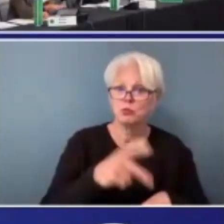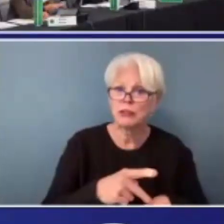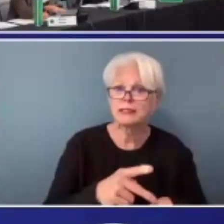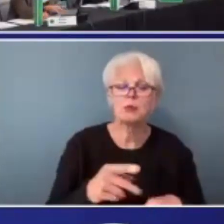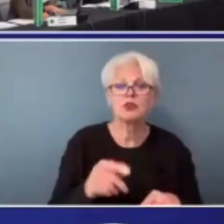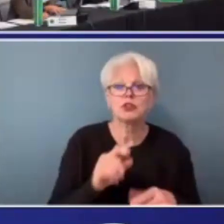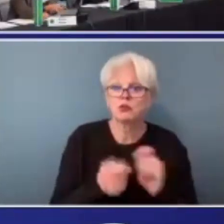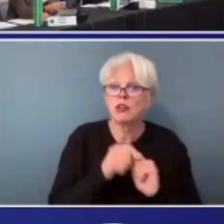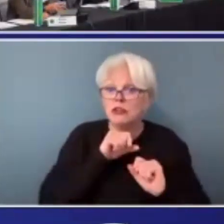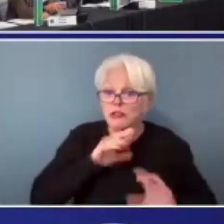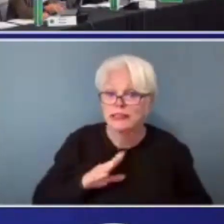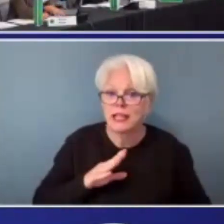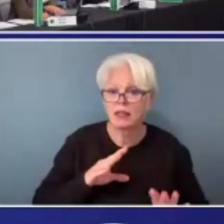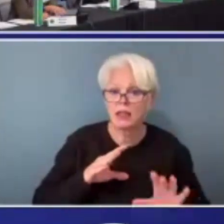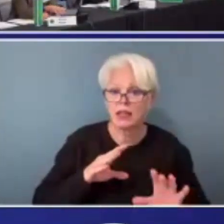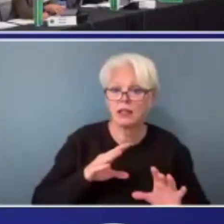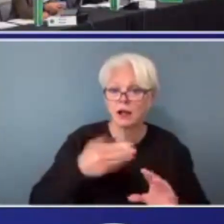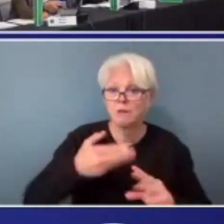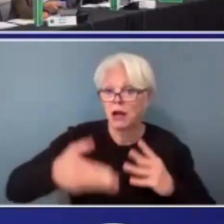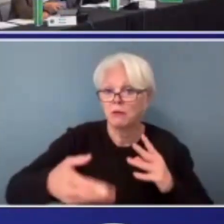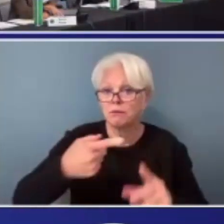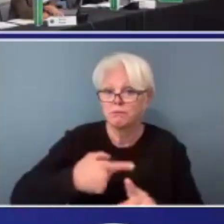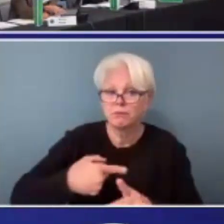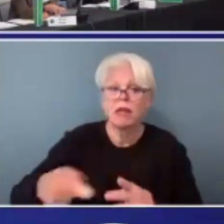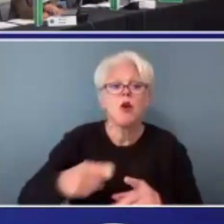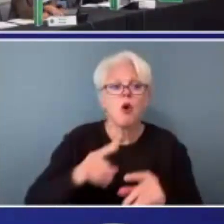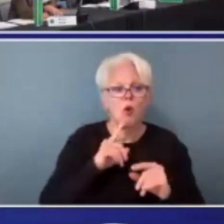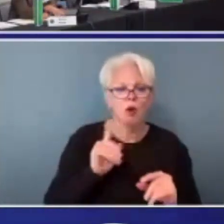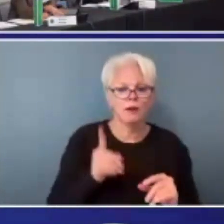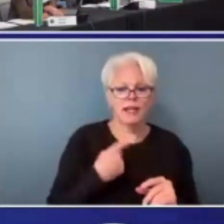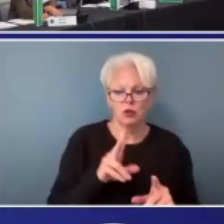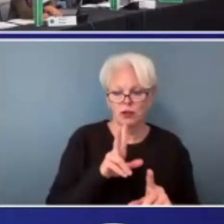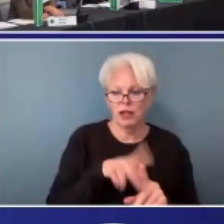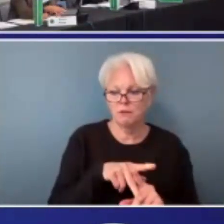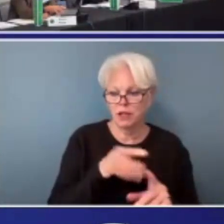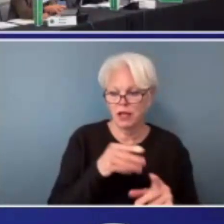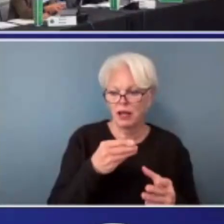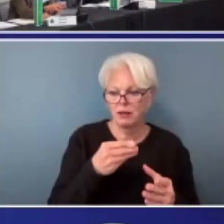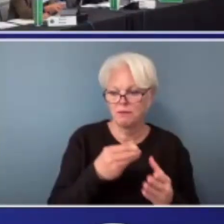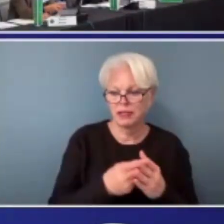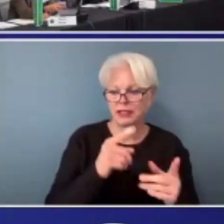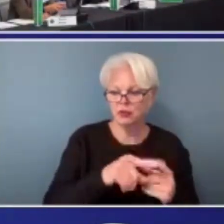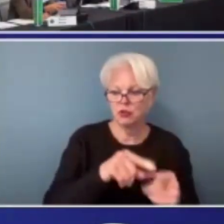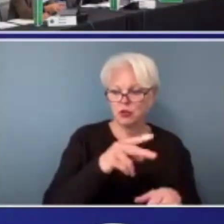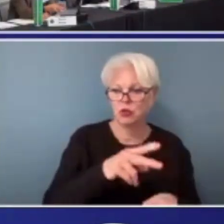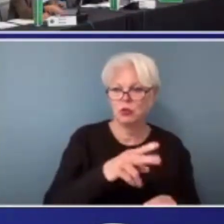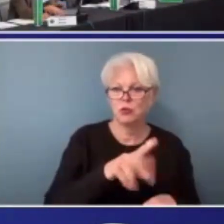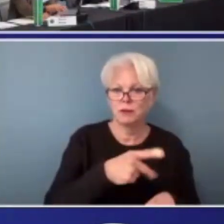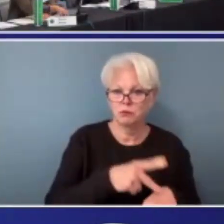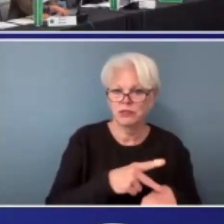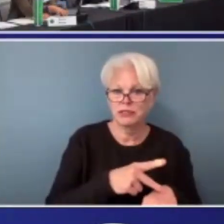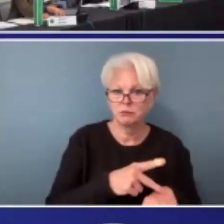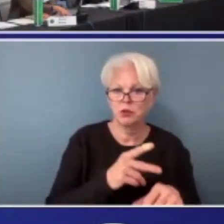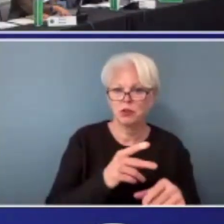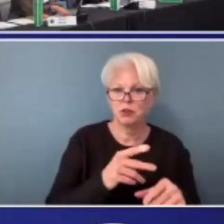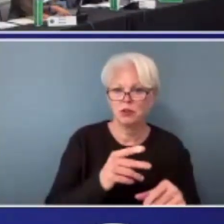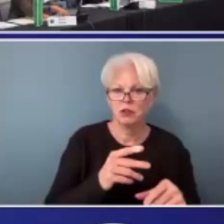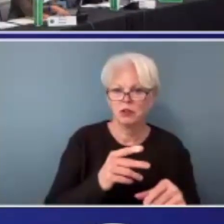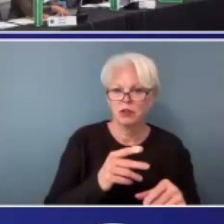mechanism for a borrower to apply additional money towards the principal making -- taking the corrective actions